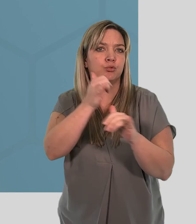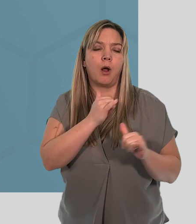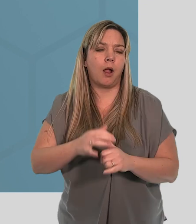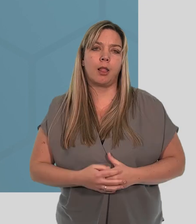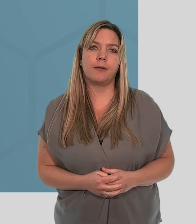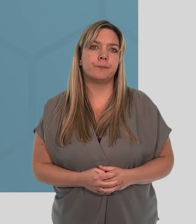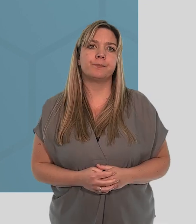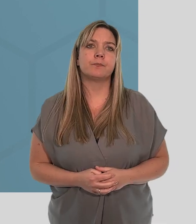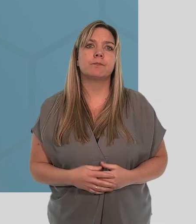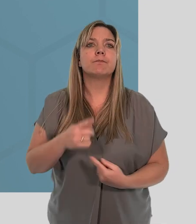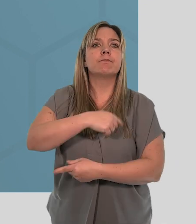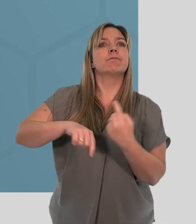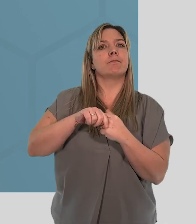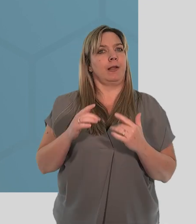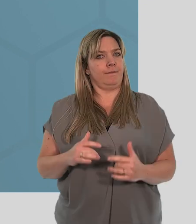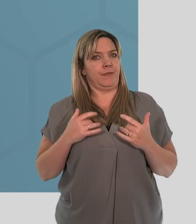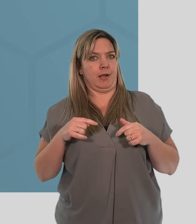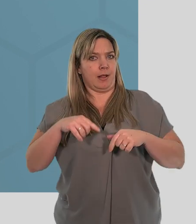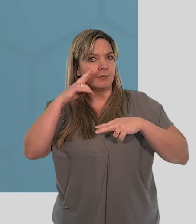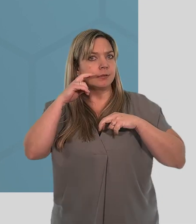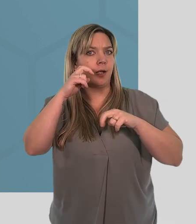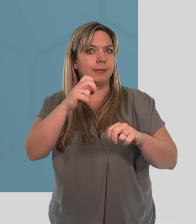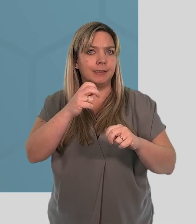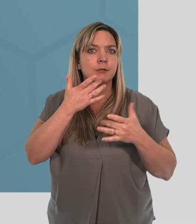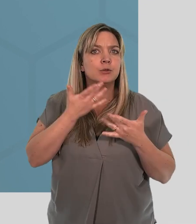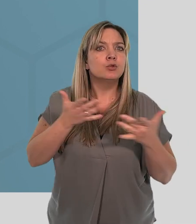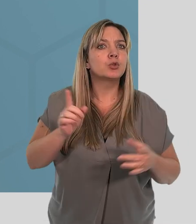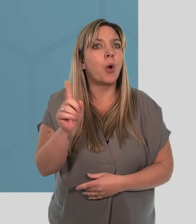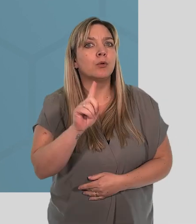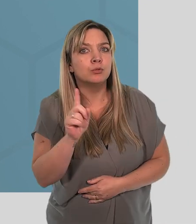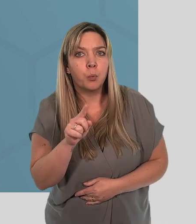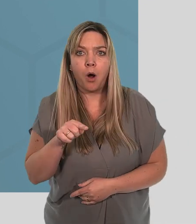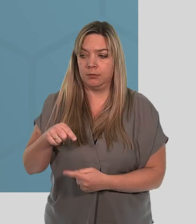cancer community but the oncology community at large some important lessons.